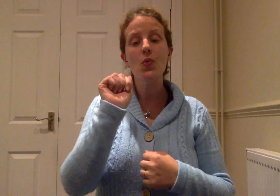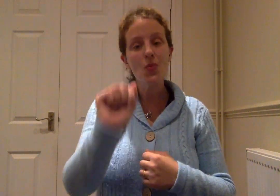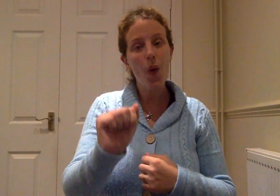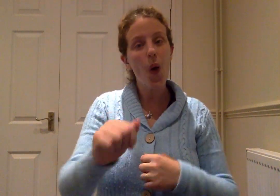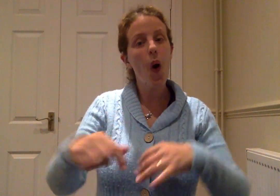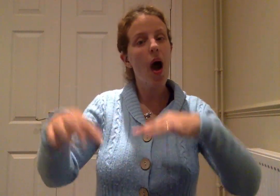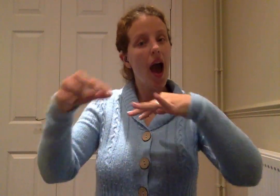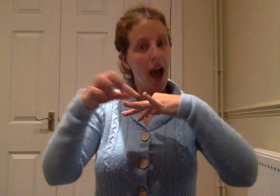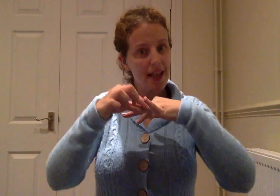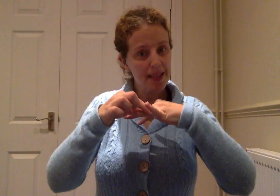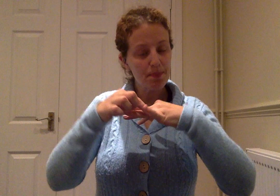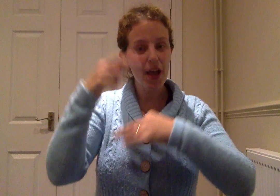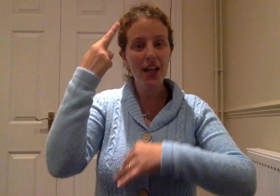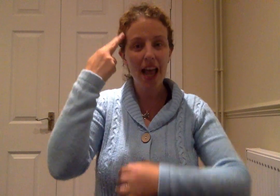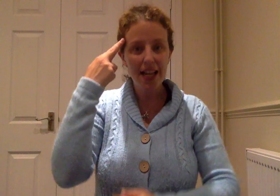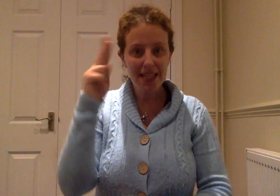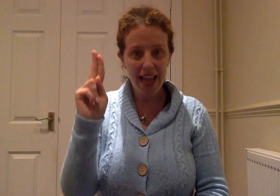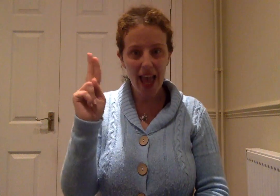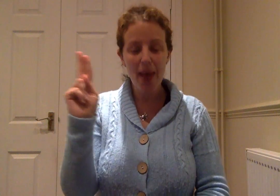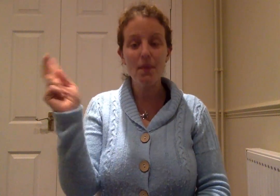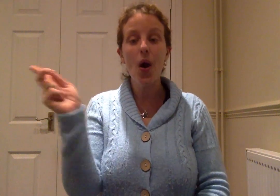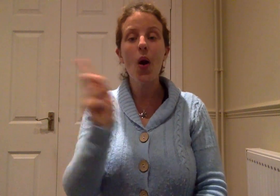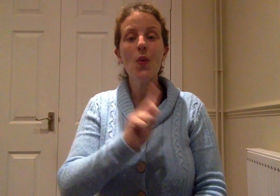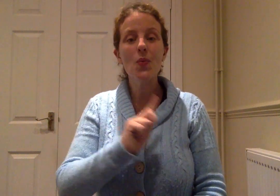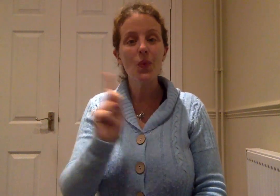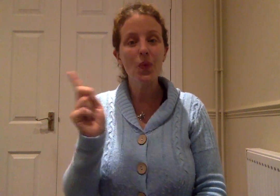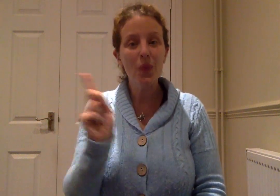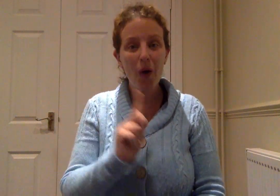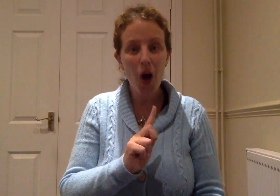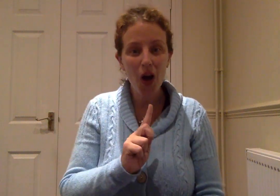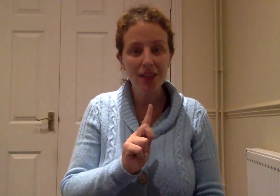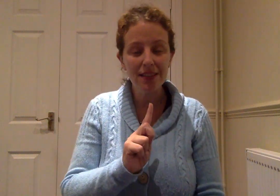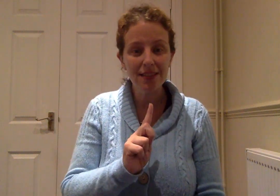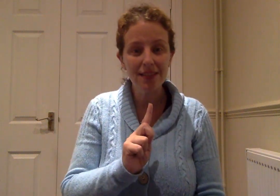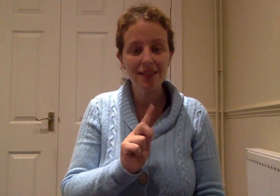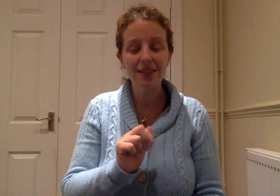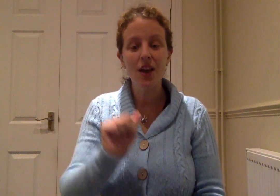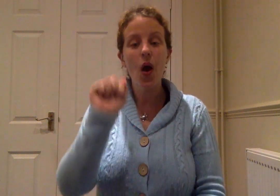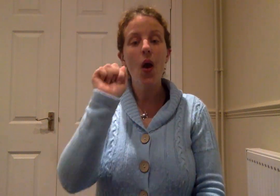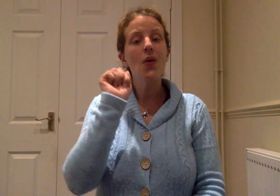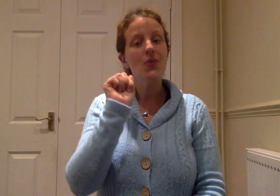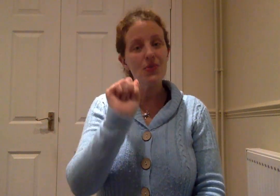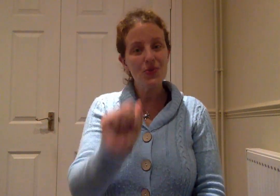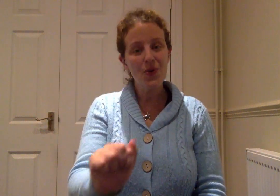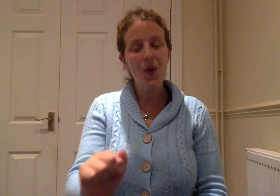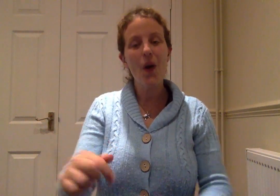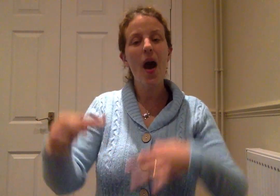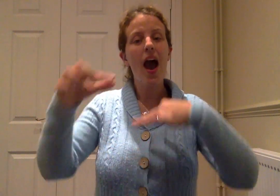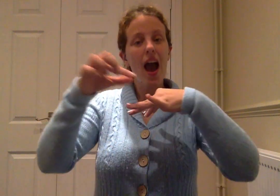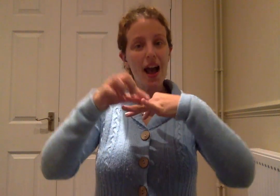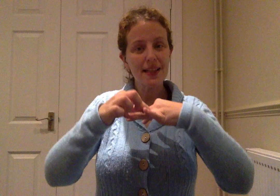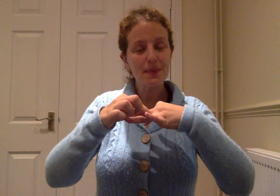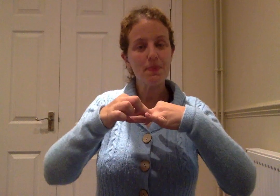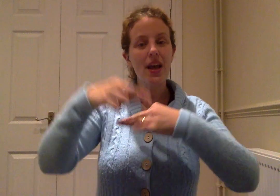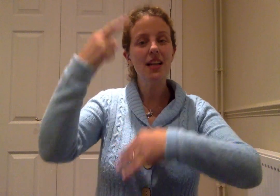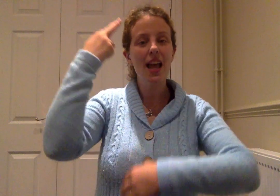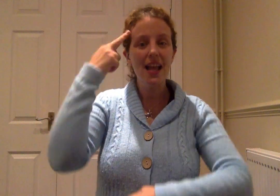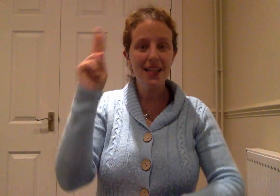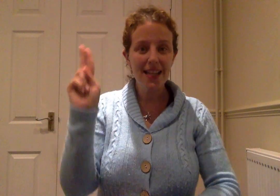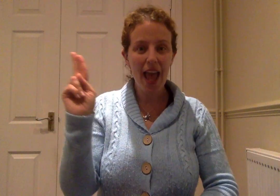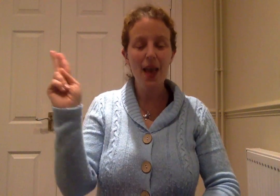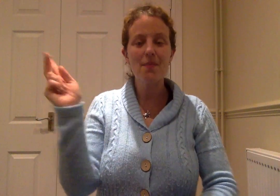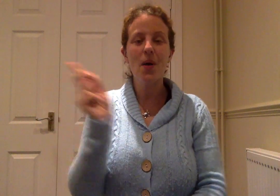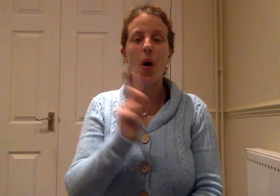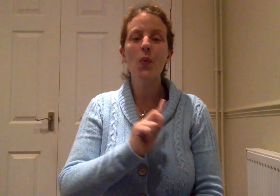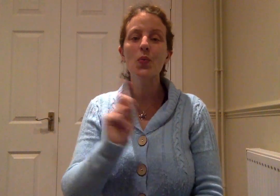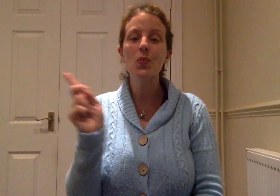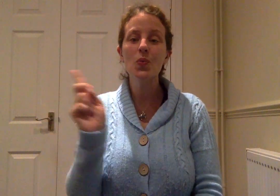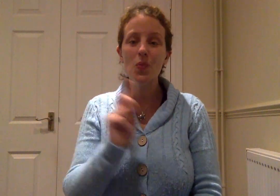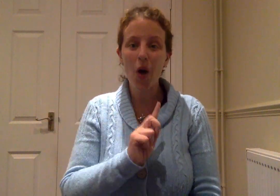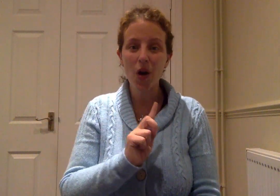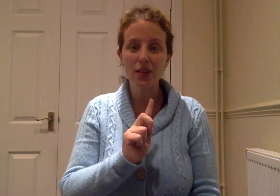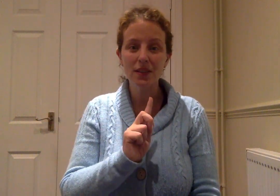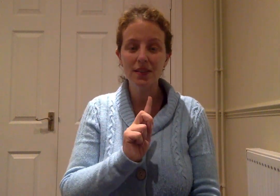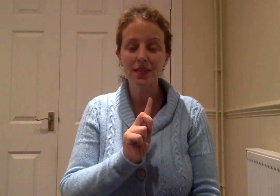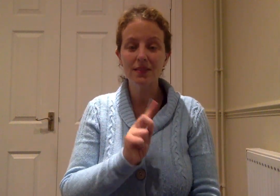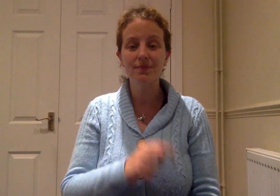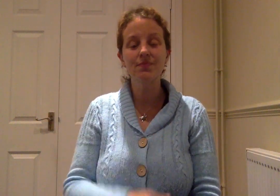Your husband name what?